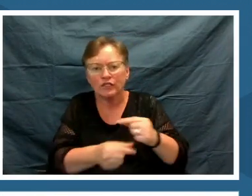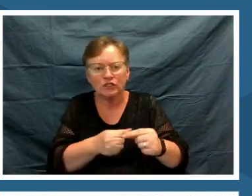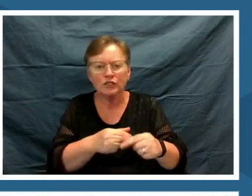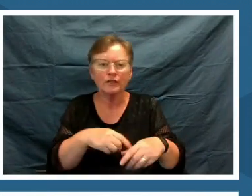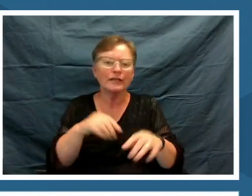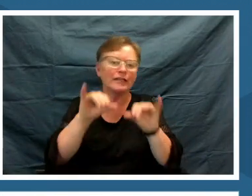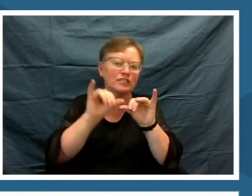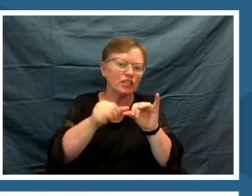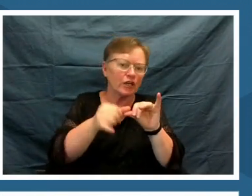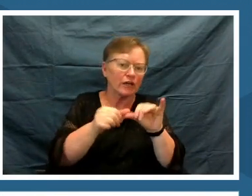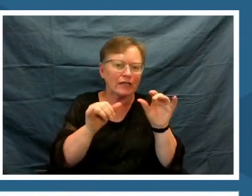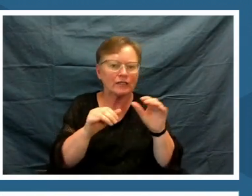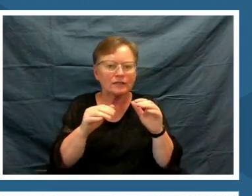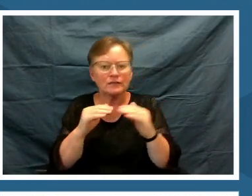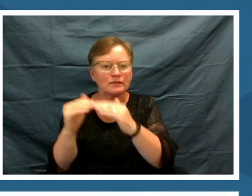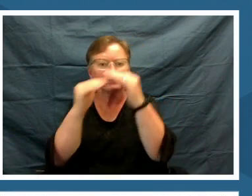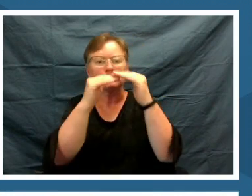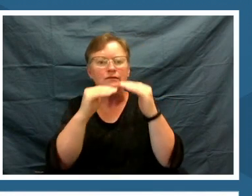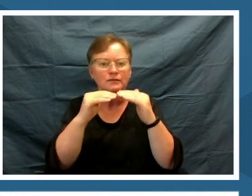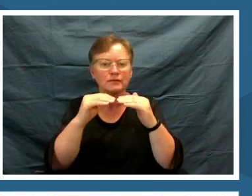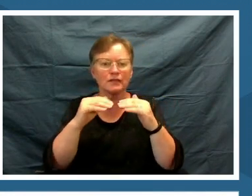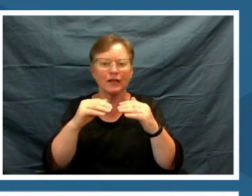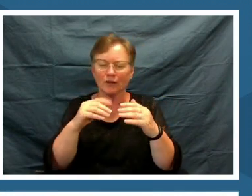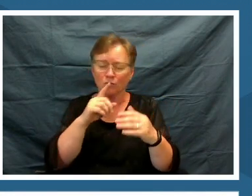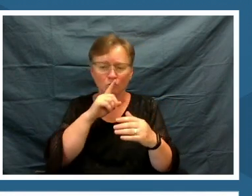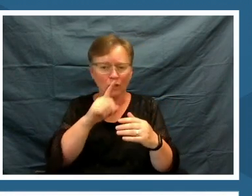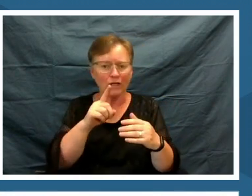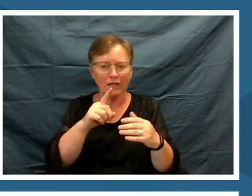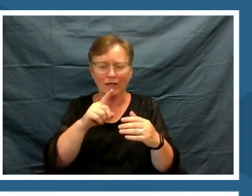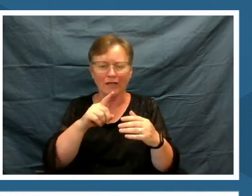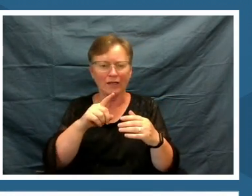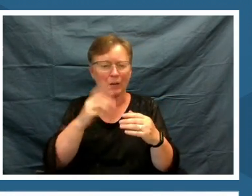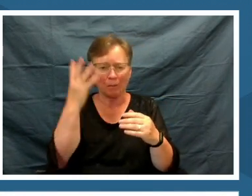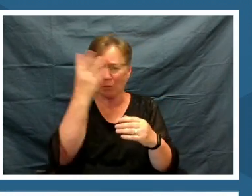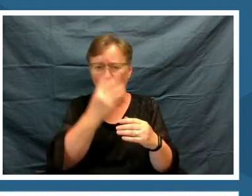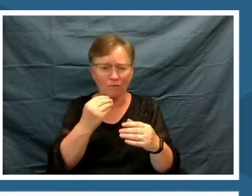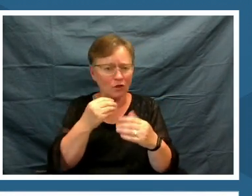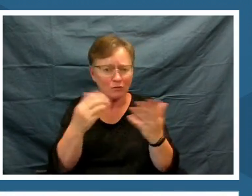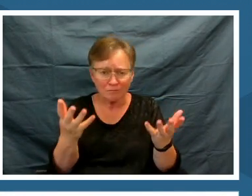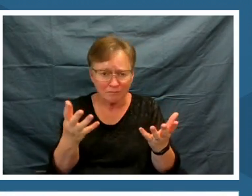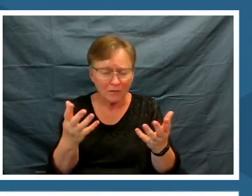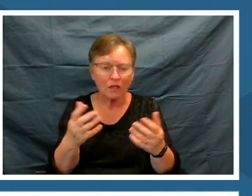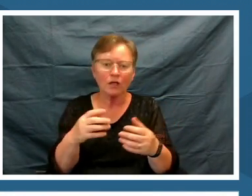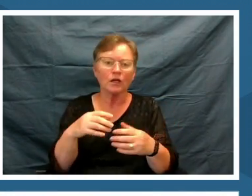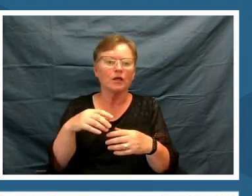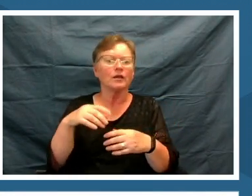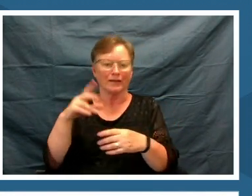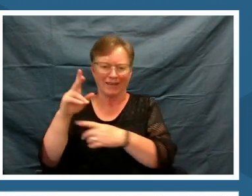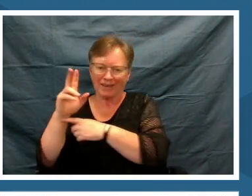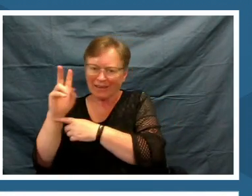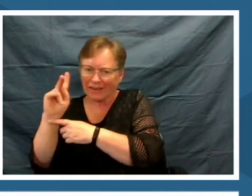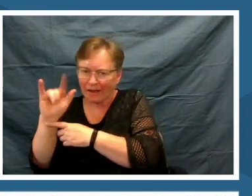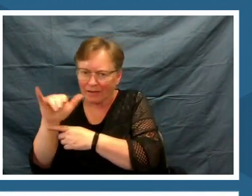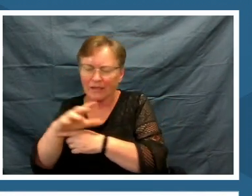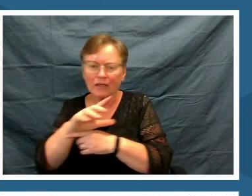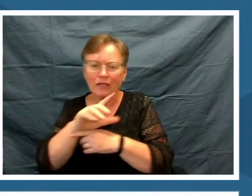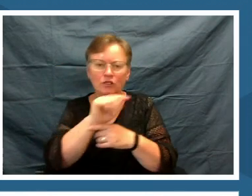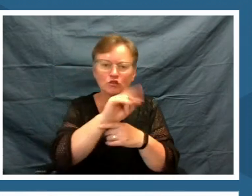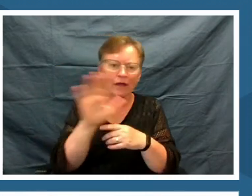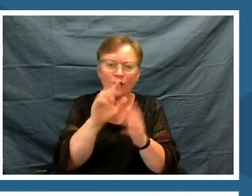this and it resonated so well with kelly and trey's